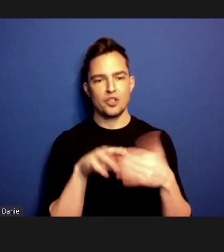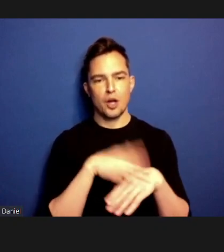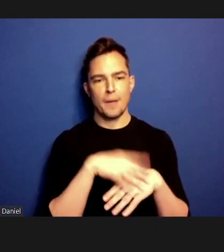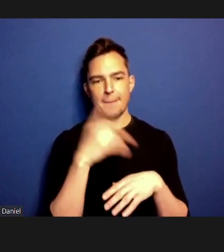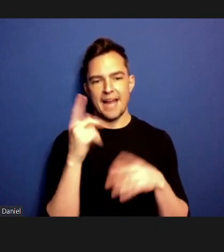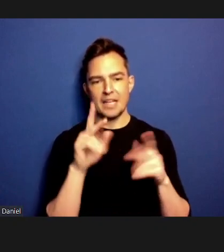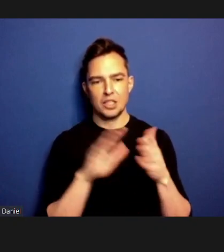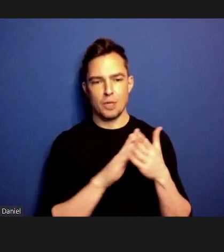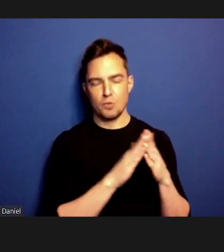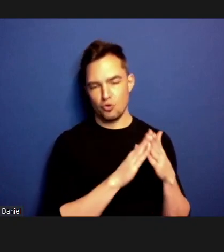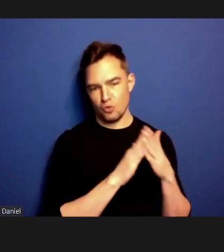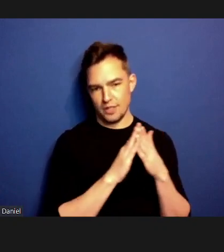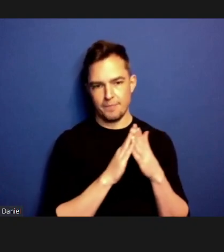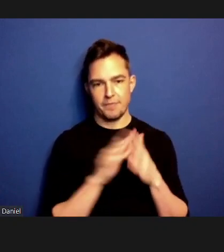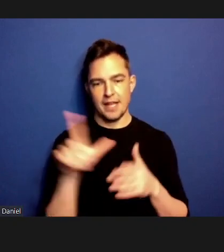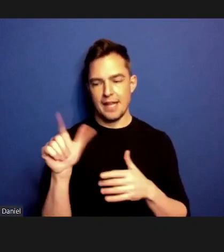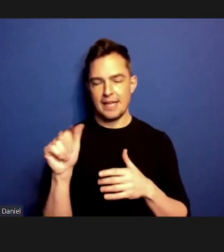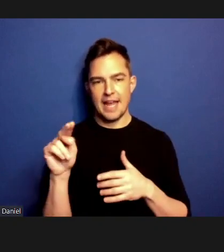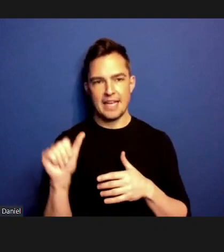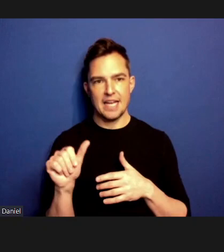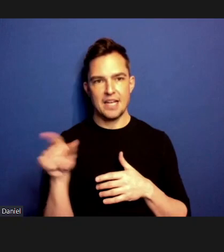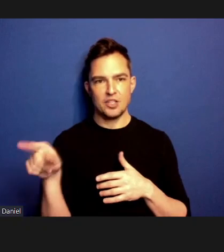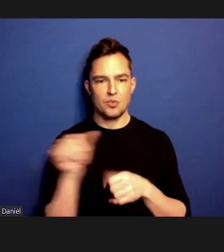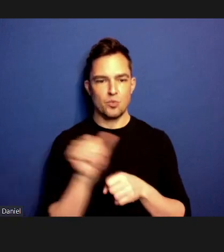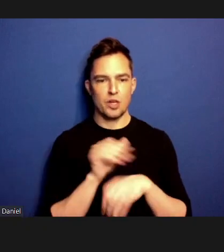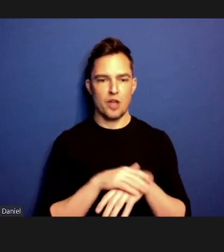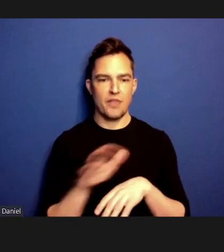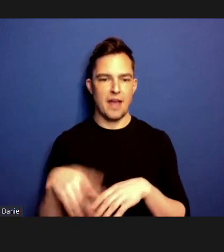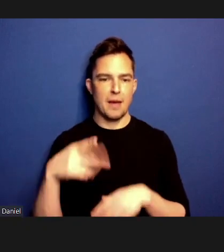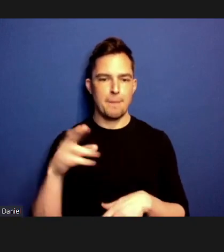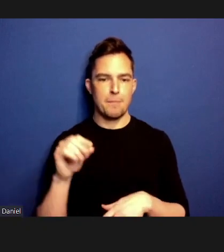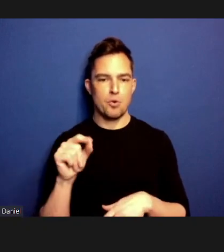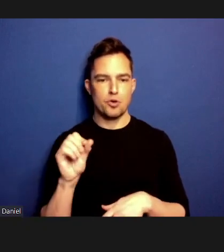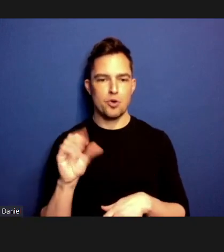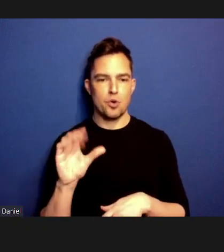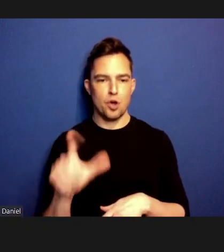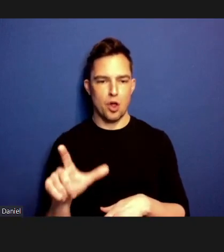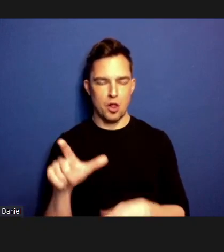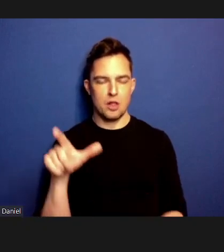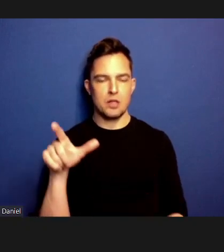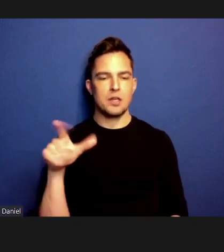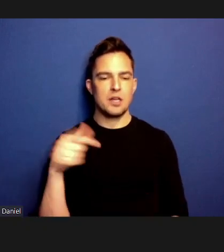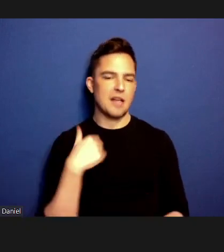So Llana has been working away at this protocol. I've been helping to steward that particular